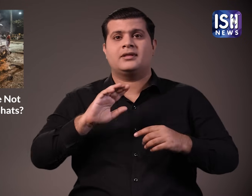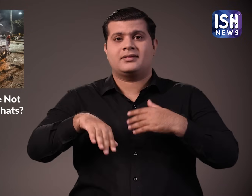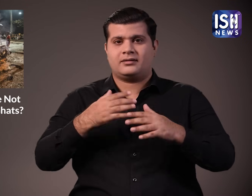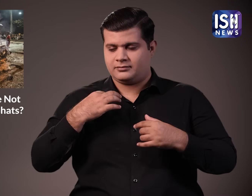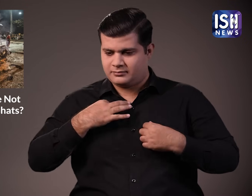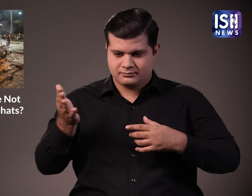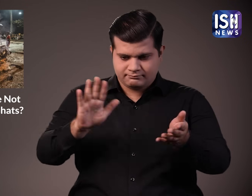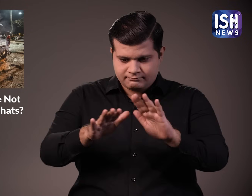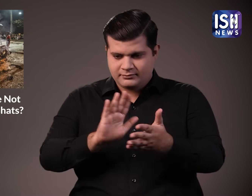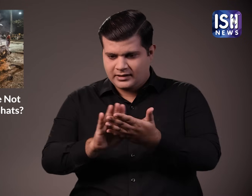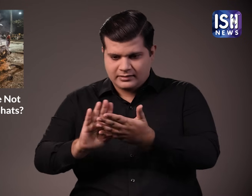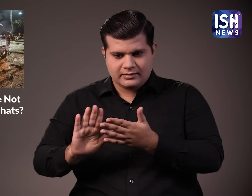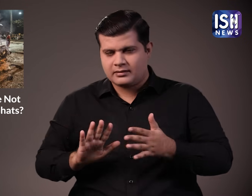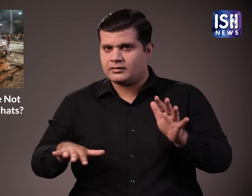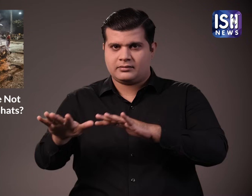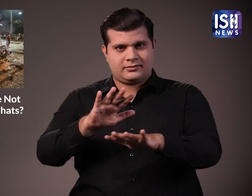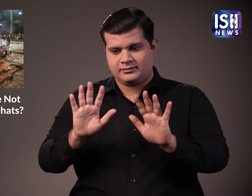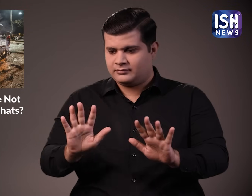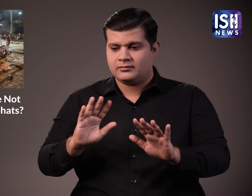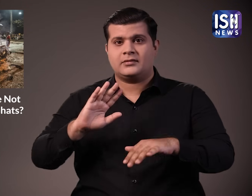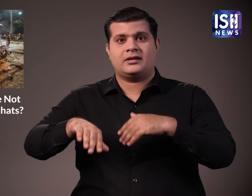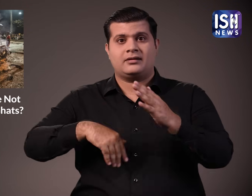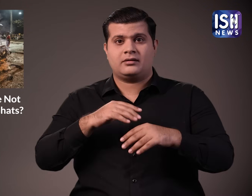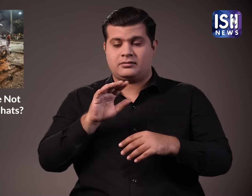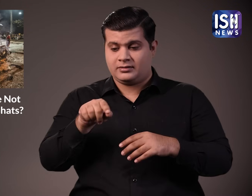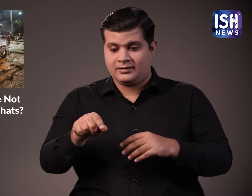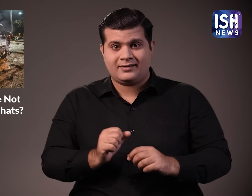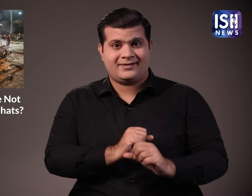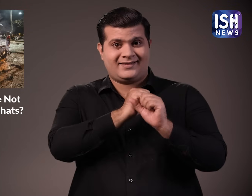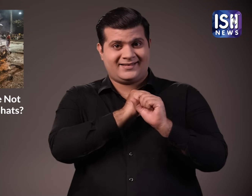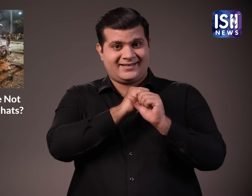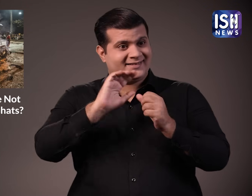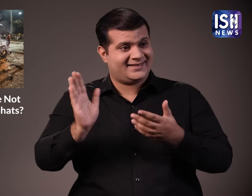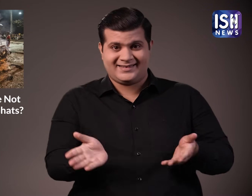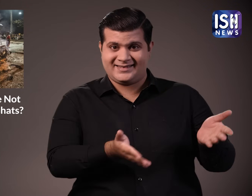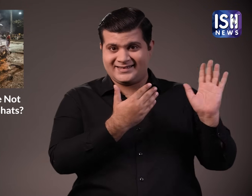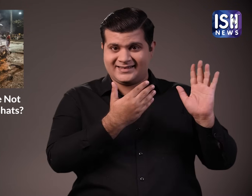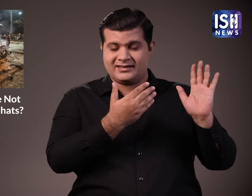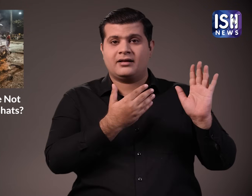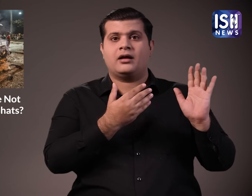After a person passes away, his last procession takes place.